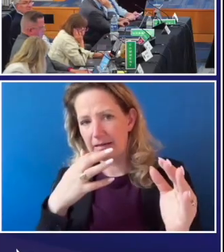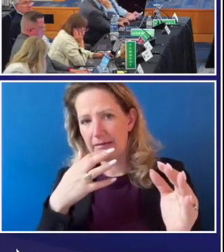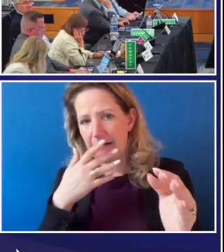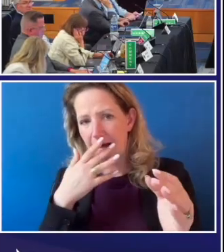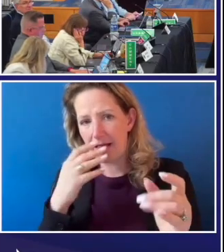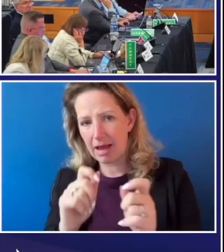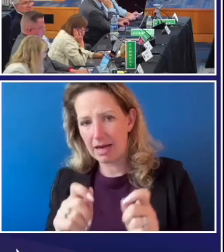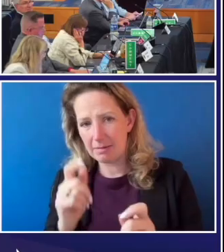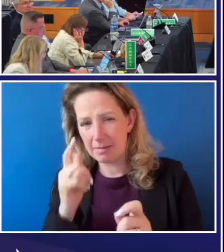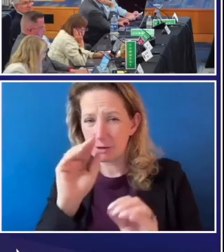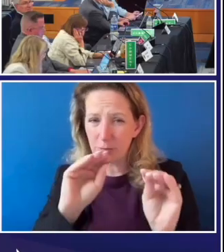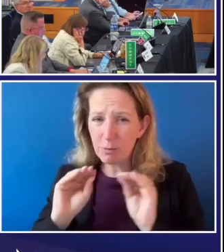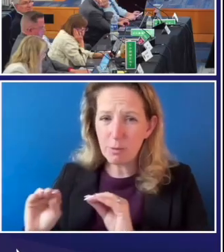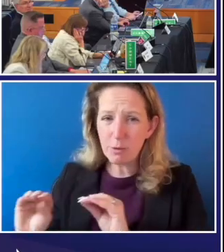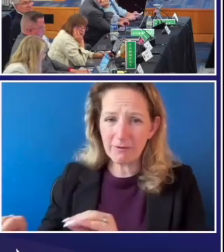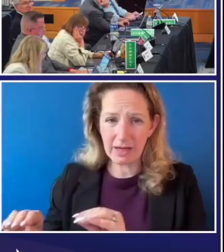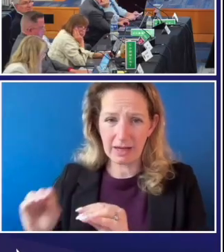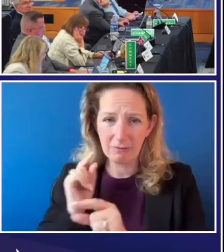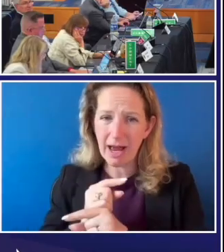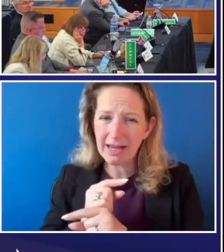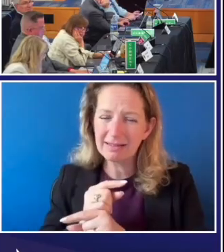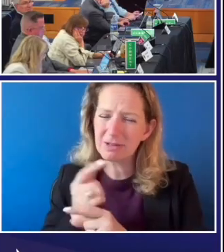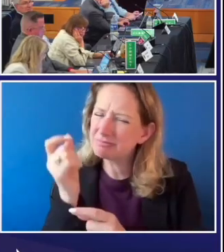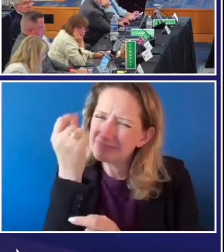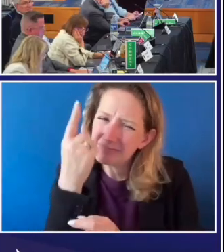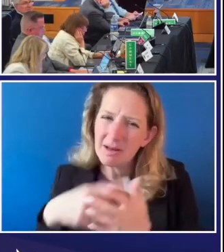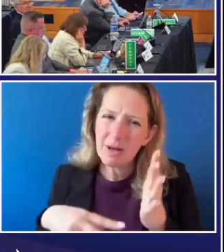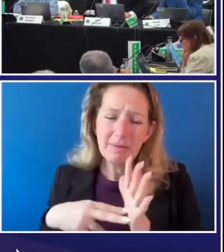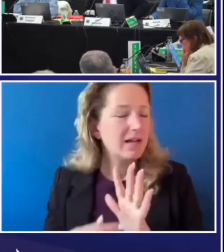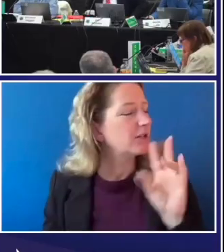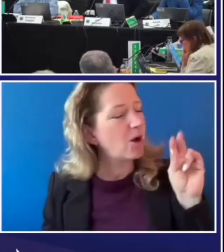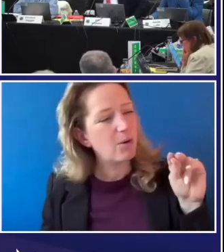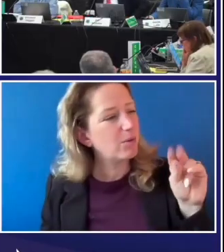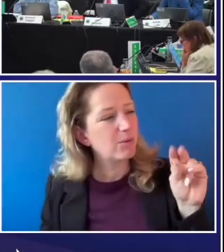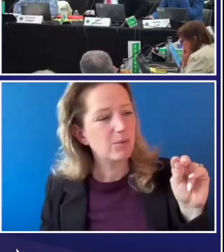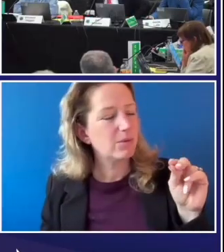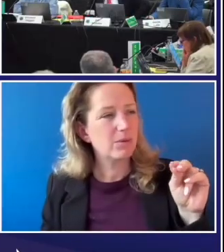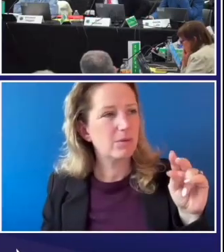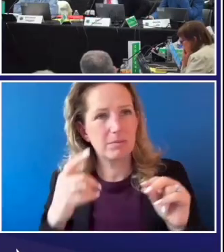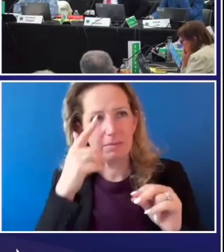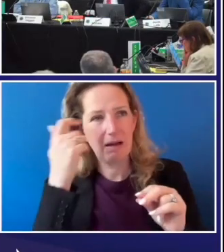Or is this, do you see what I'm saying? No, because we, we, you know, we did it as a substitute,